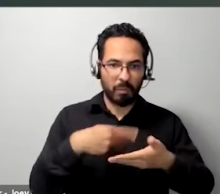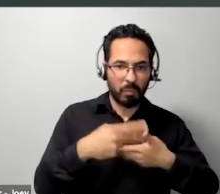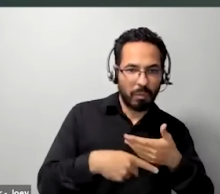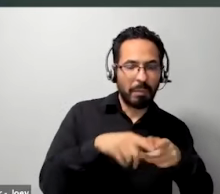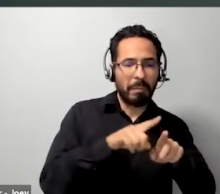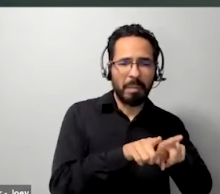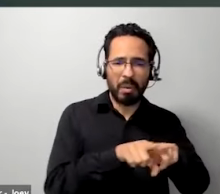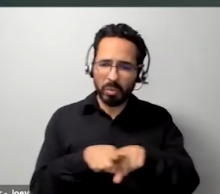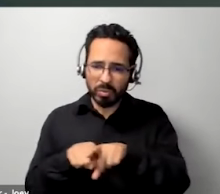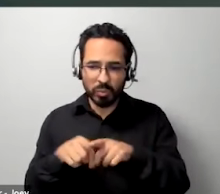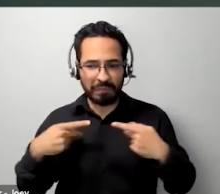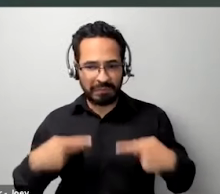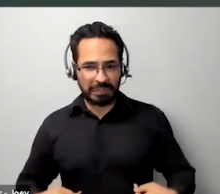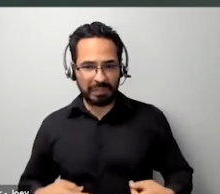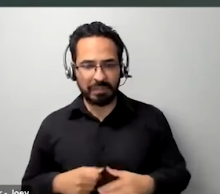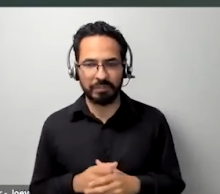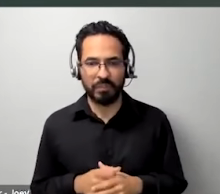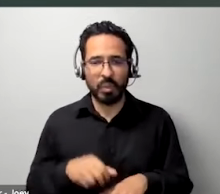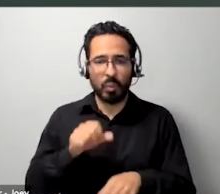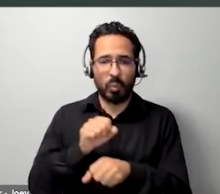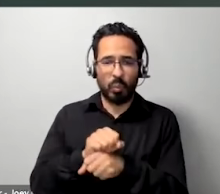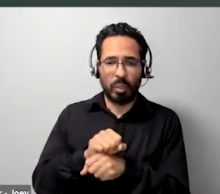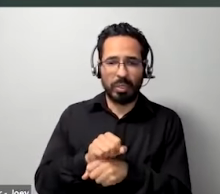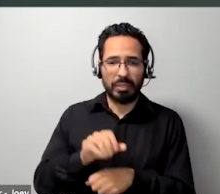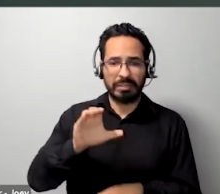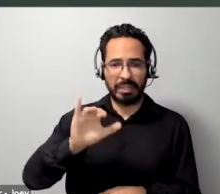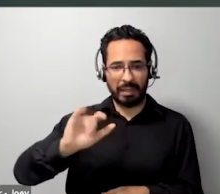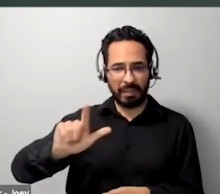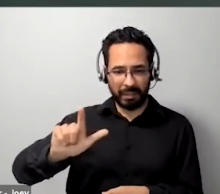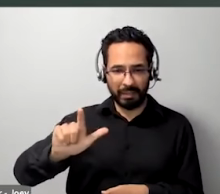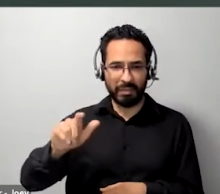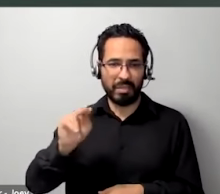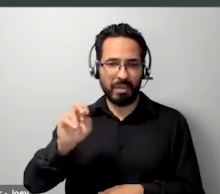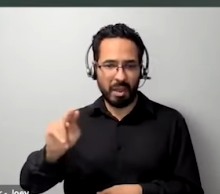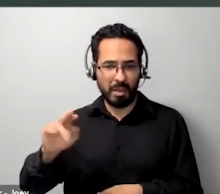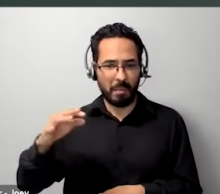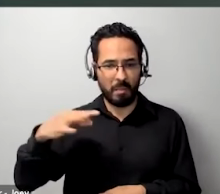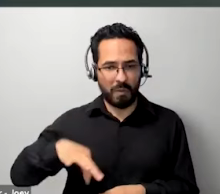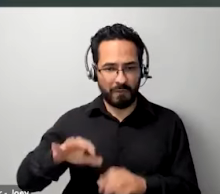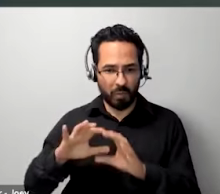working at a Center for Independent Living in nonprofit world. So I spent 15 years in the nonprofit world.